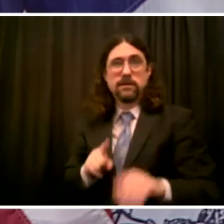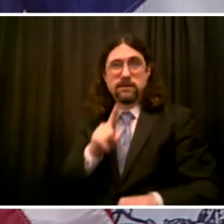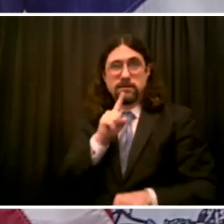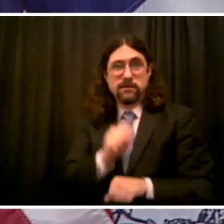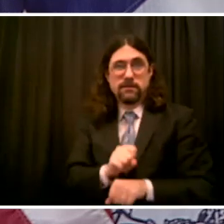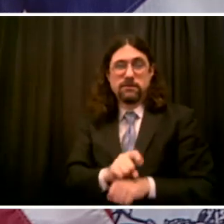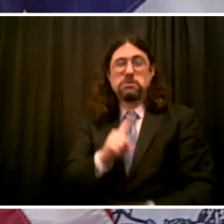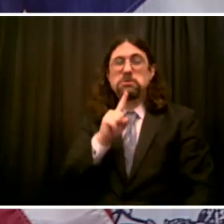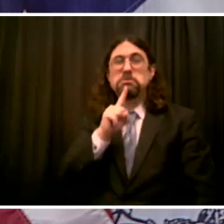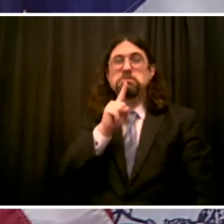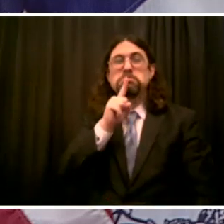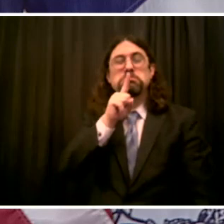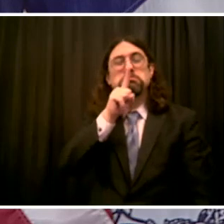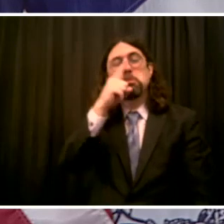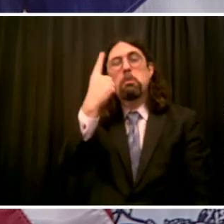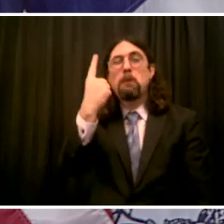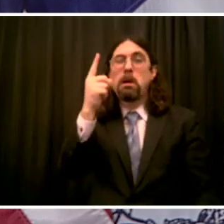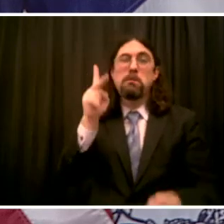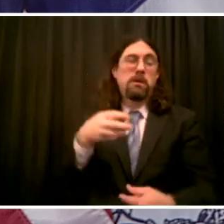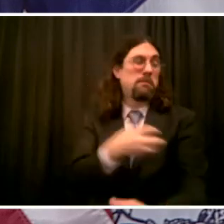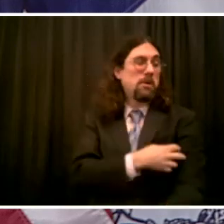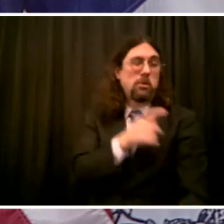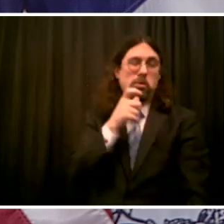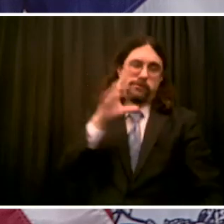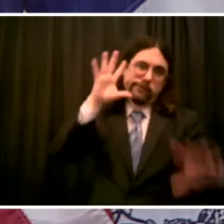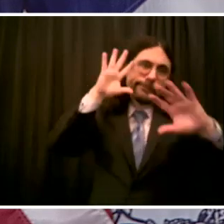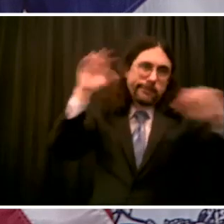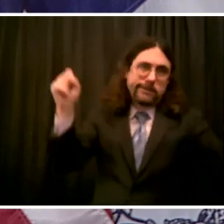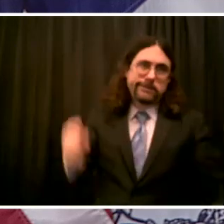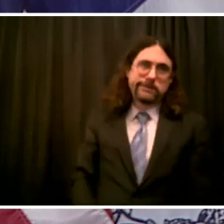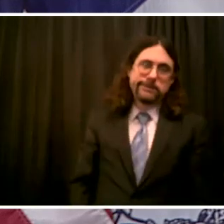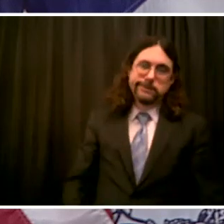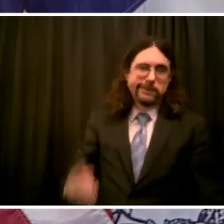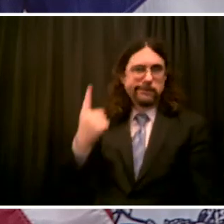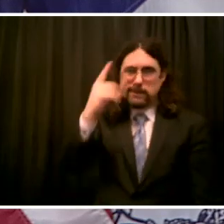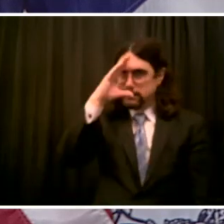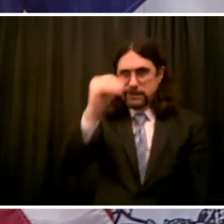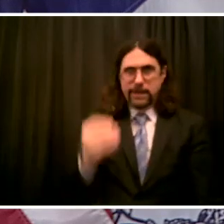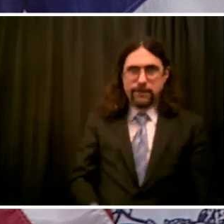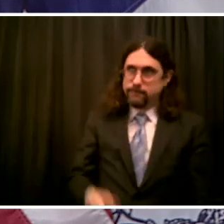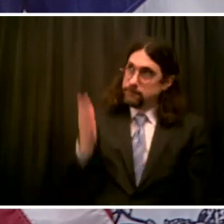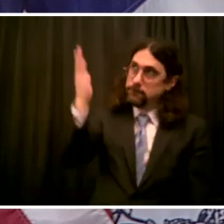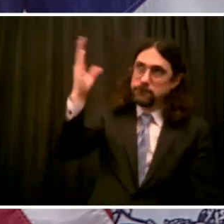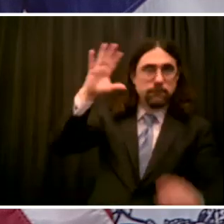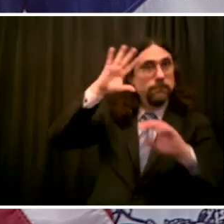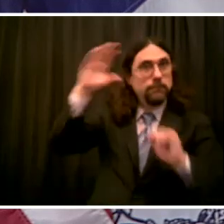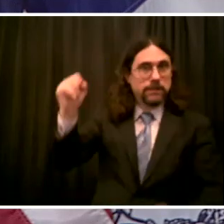BECAUSE IT'S REALLY ONE MAN WHOET GS TO MKEA THIS DECISION. IT'S THE PRESIDENT OF THE UNITED STATES. THE FACT IS THAT